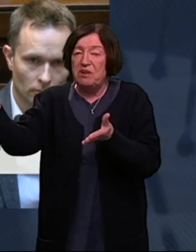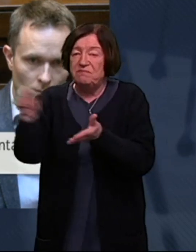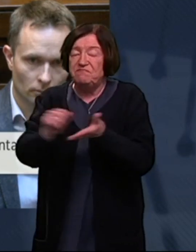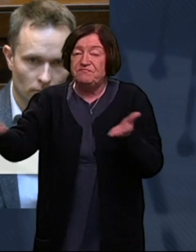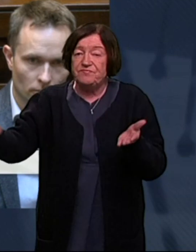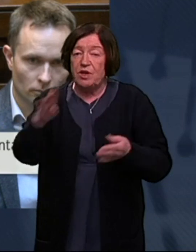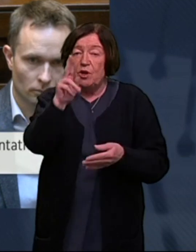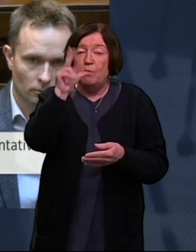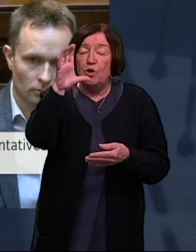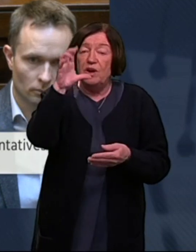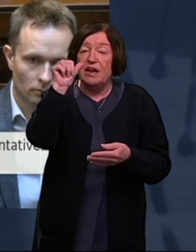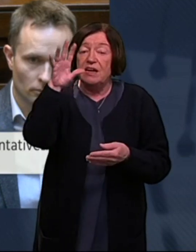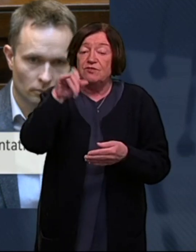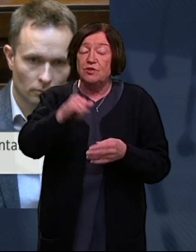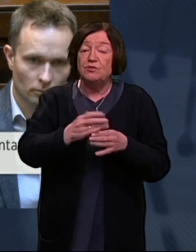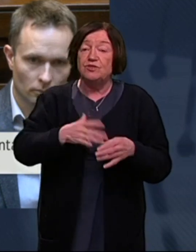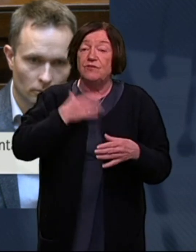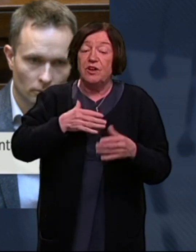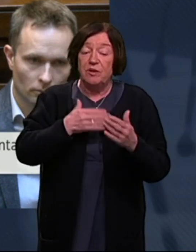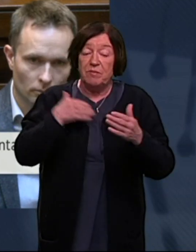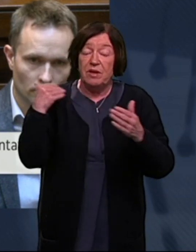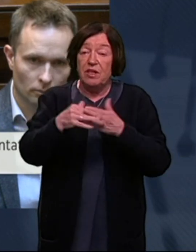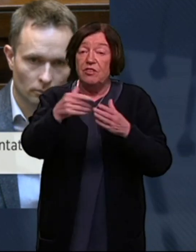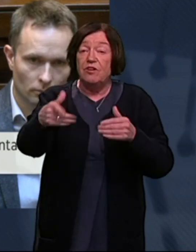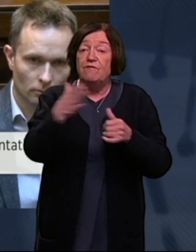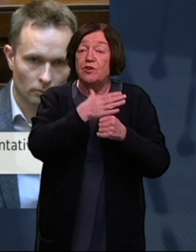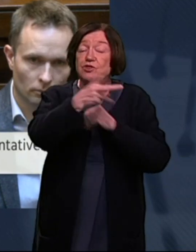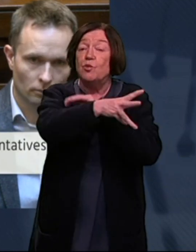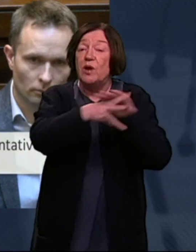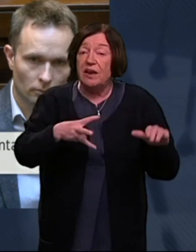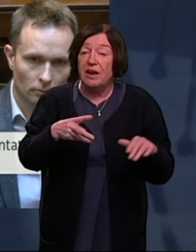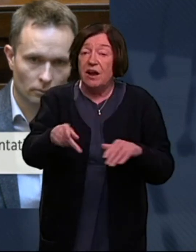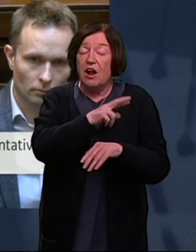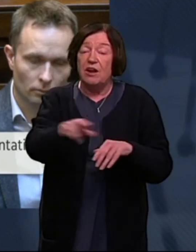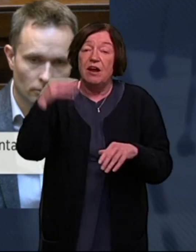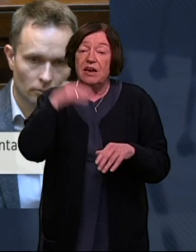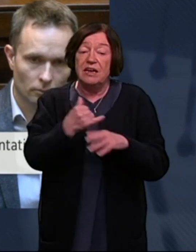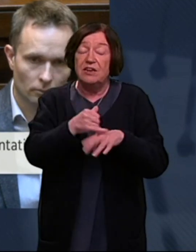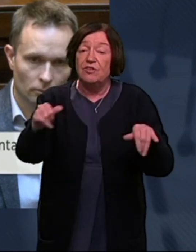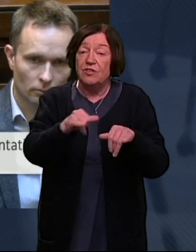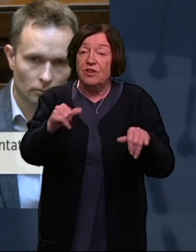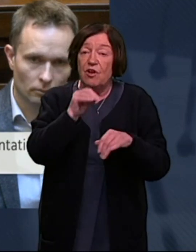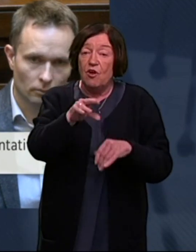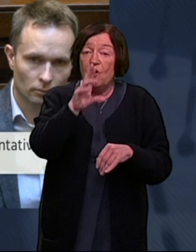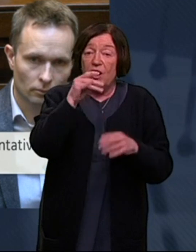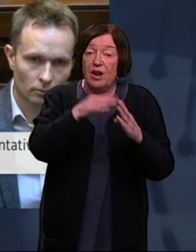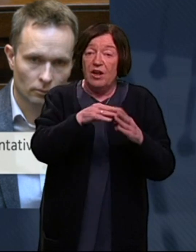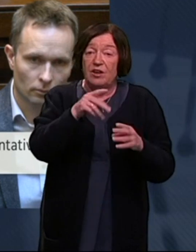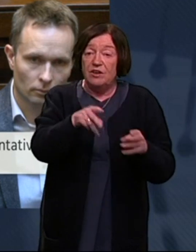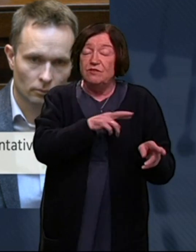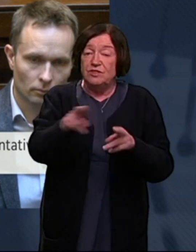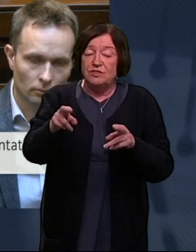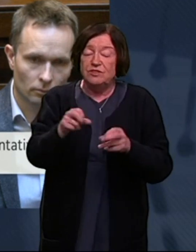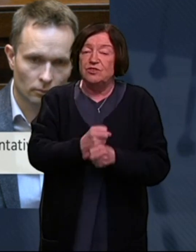Bull calves who survive beyond their first week and who are not killed in a yard or slaughter house routinely suffer terrible abuse.